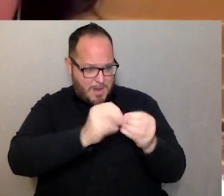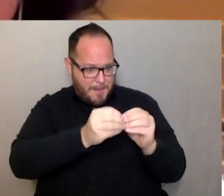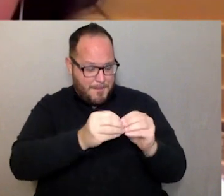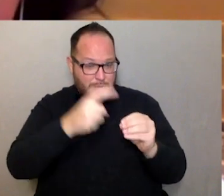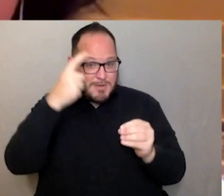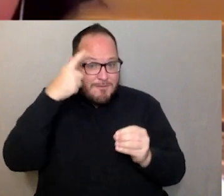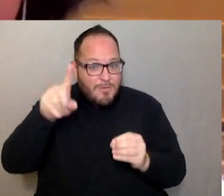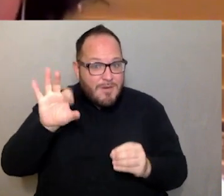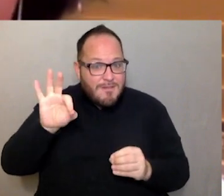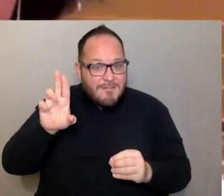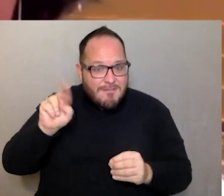ON THAT COUNT FOR FUNDING. WE GET BILLIONS OF DOLLARS IN